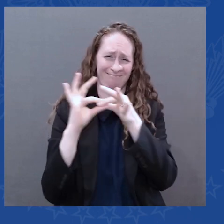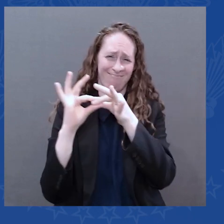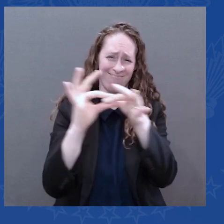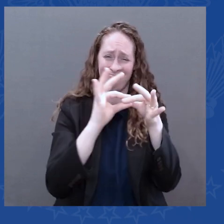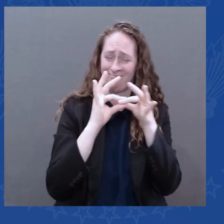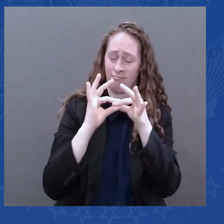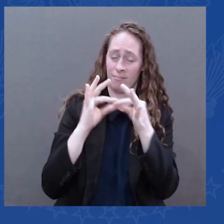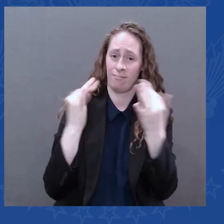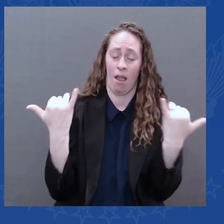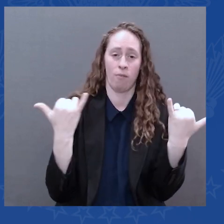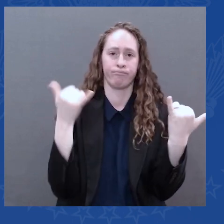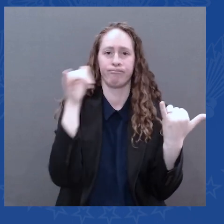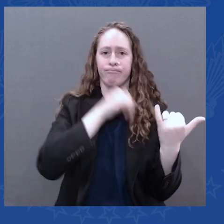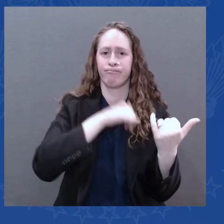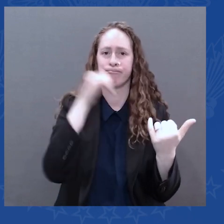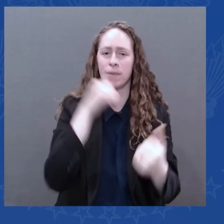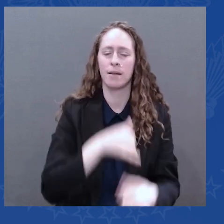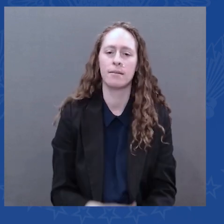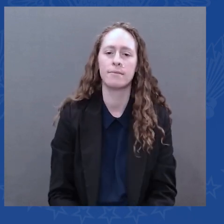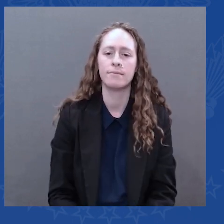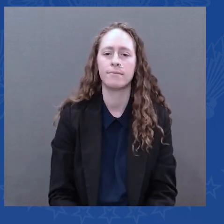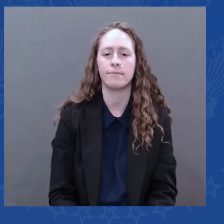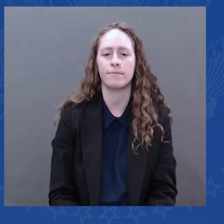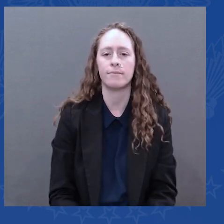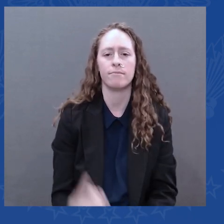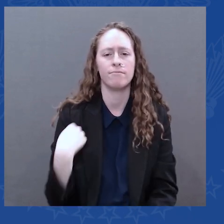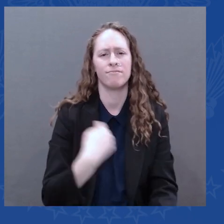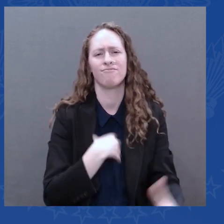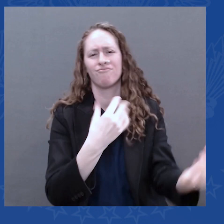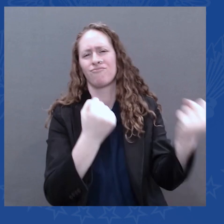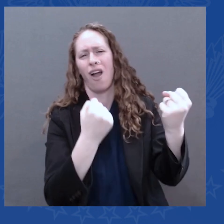And we are determined to stand up against Russia's brutal war.